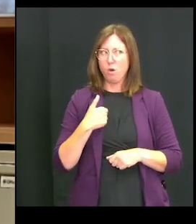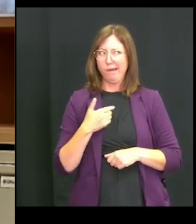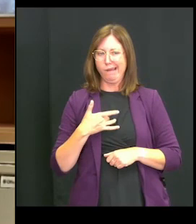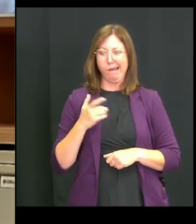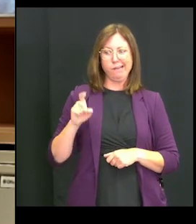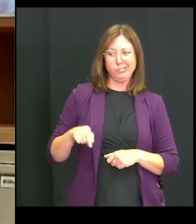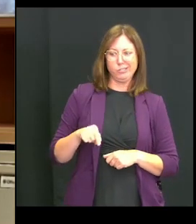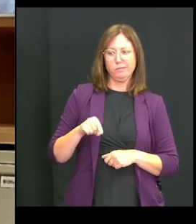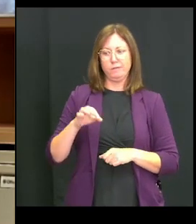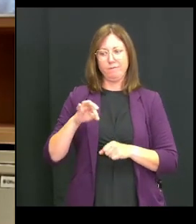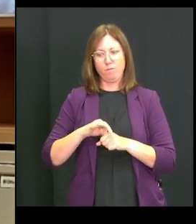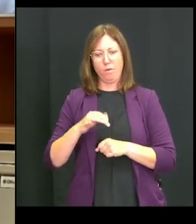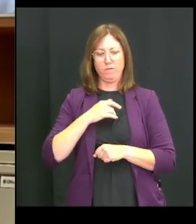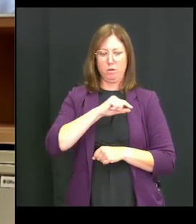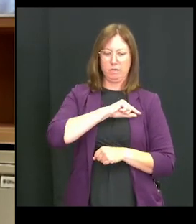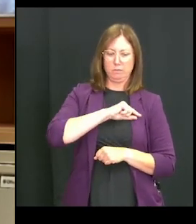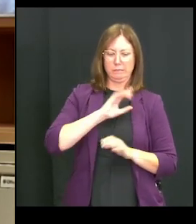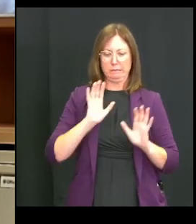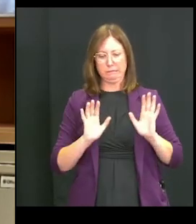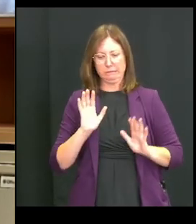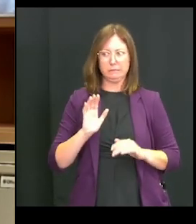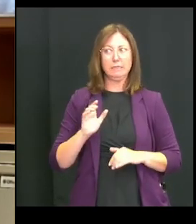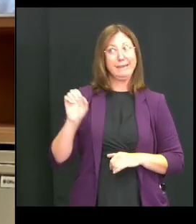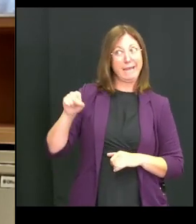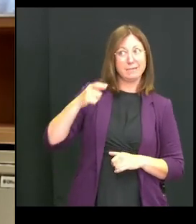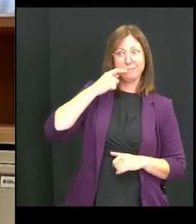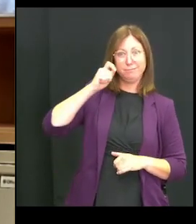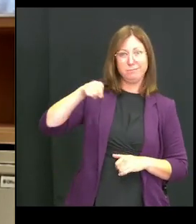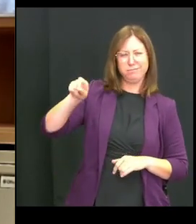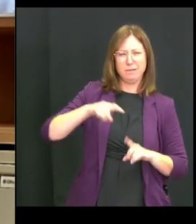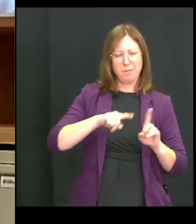In the Covid context, there's some literature that shows that